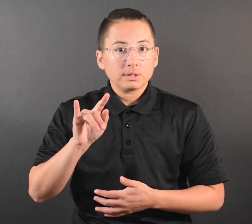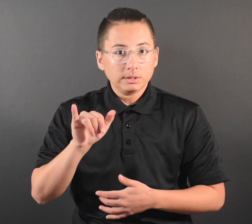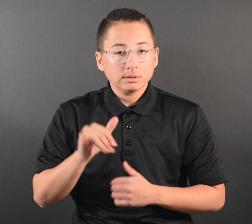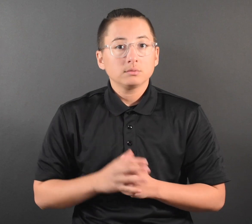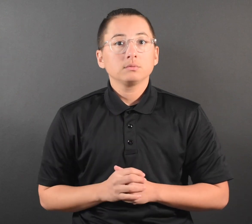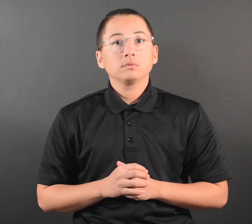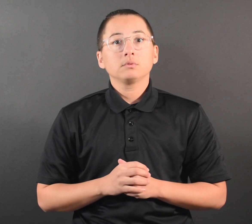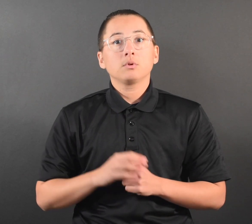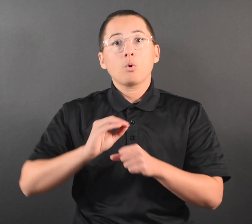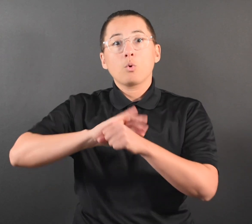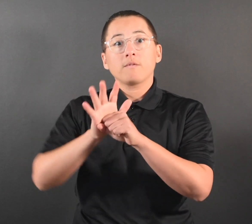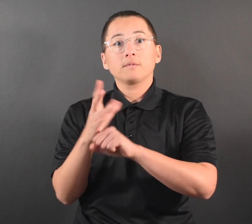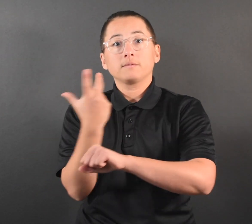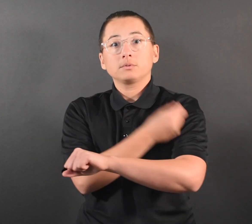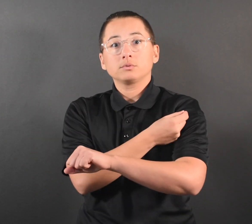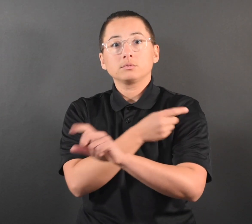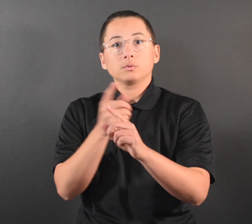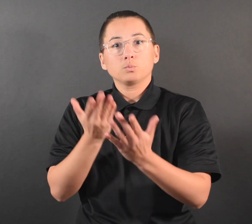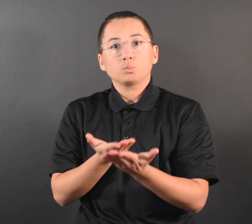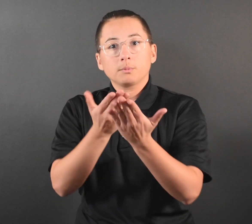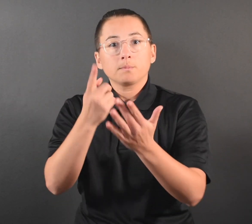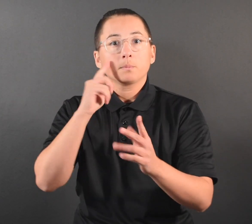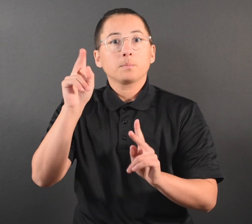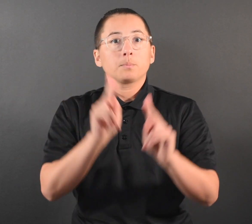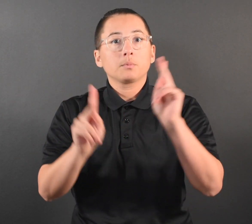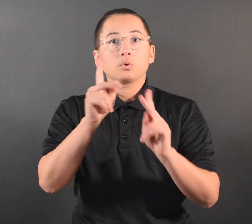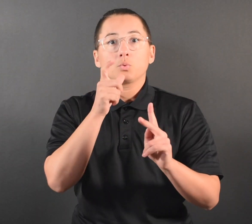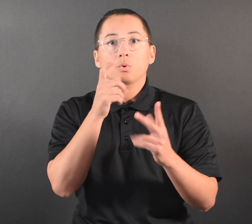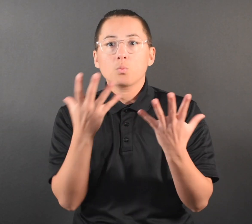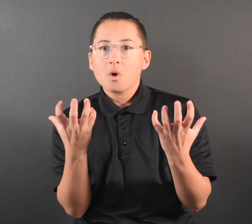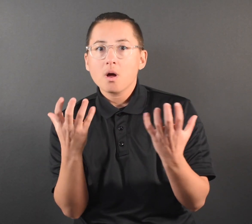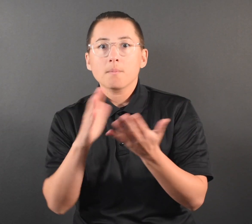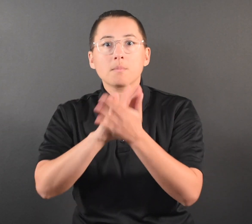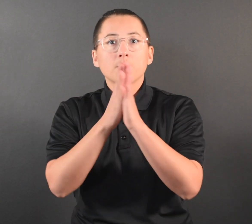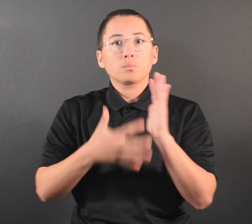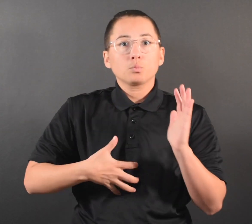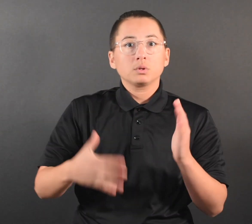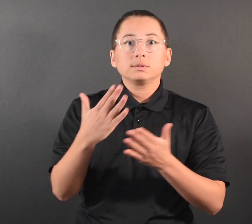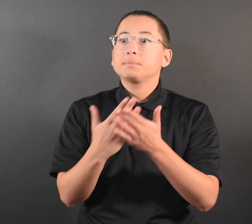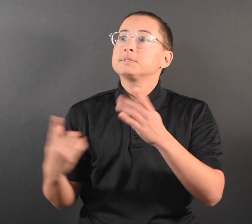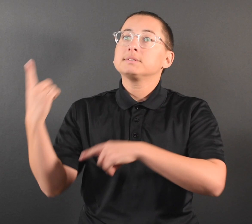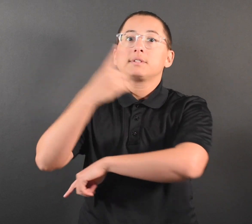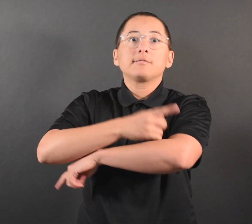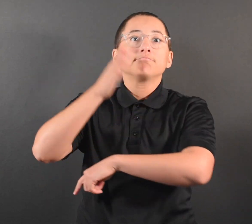COVID-19 vaccination is recommended for people who want to get pregnant someday or are currently trying to get pregnant.